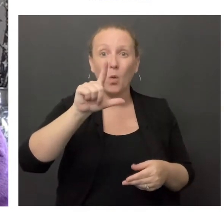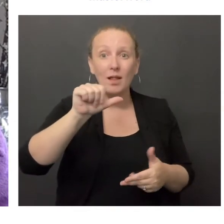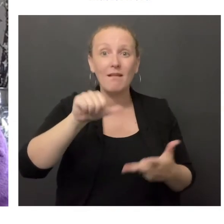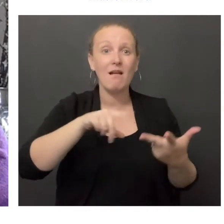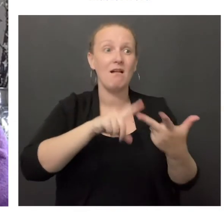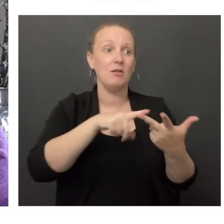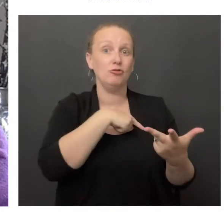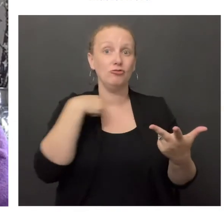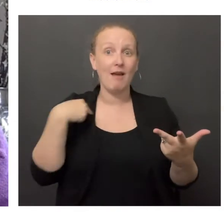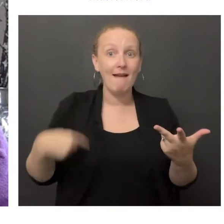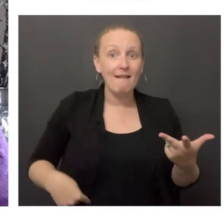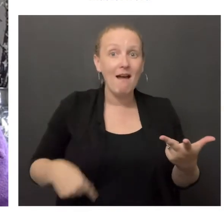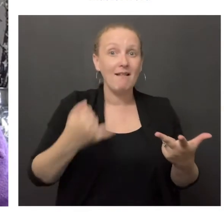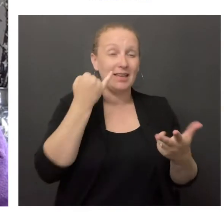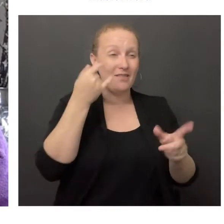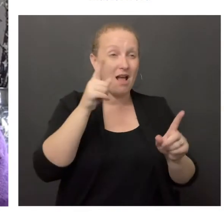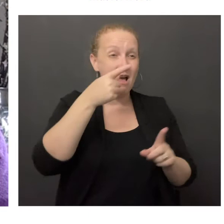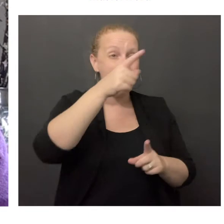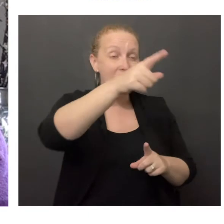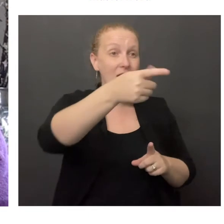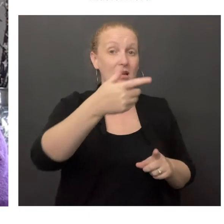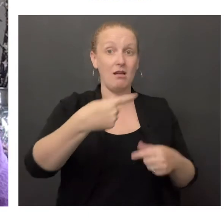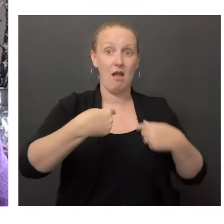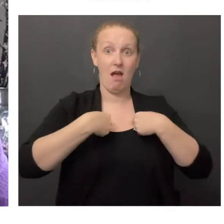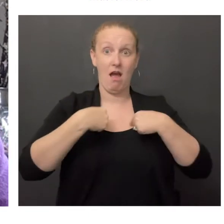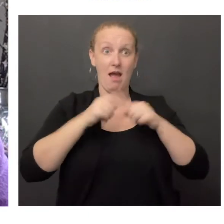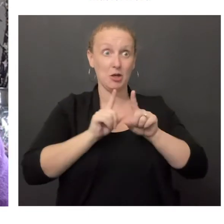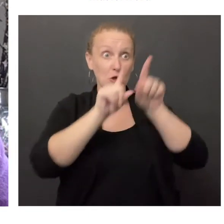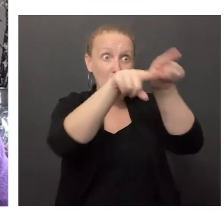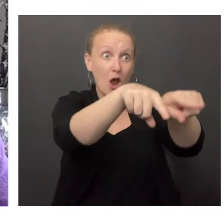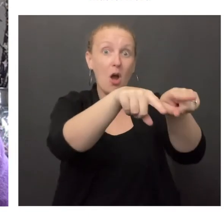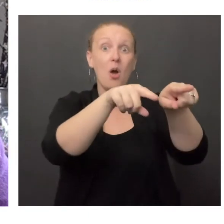nobody speaks the language, you know, you can really understand that terrifying